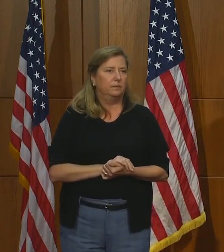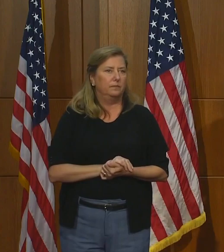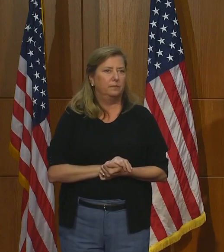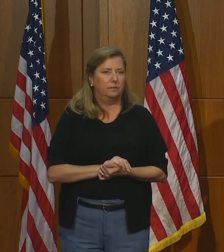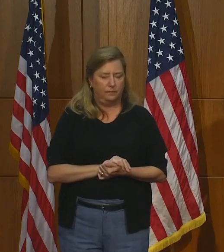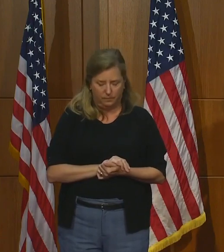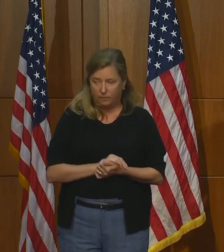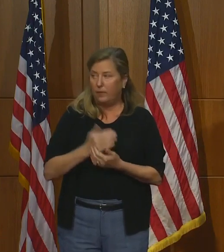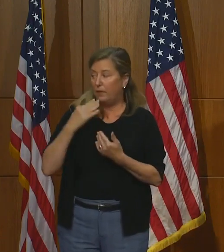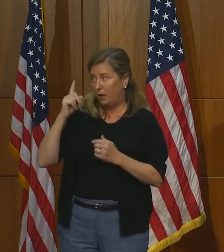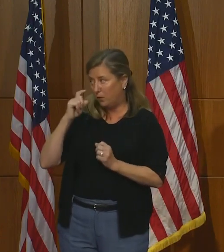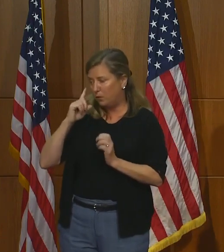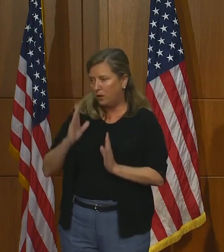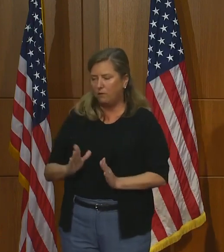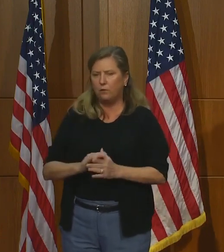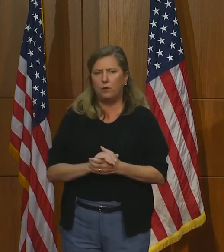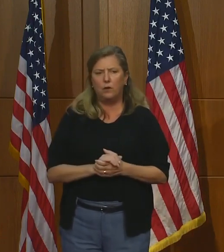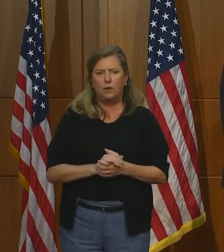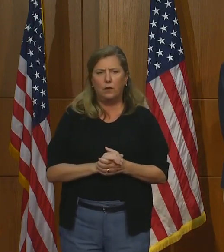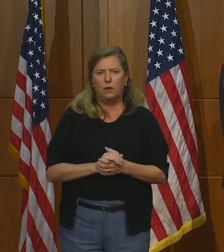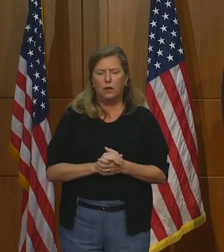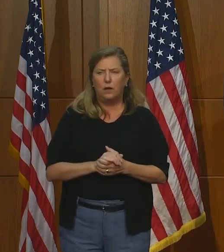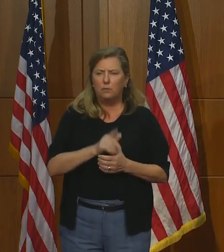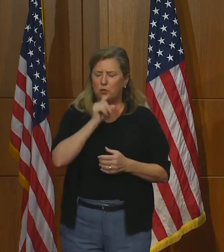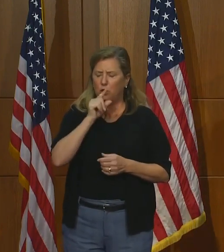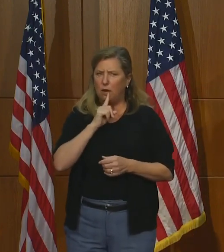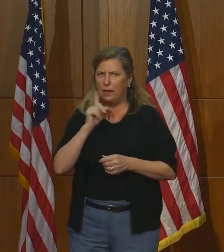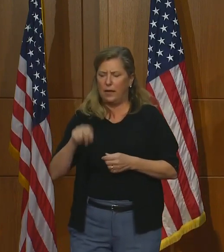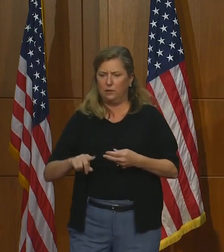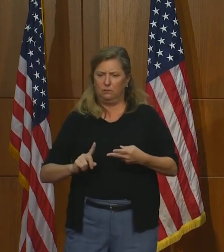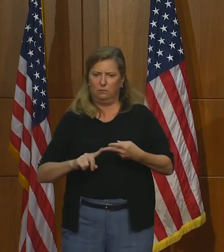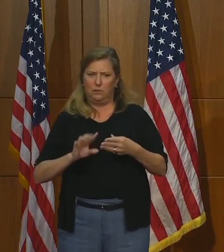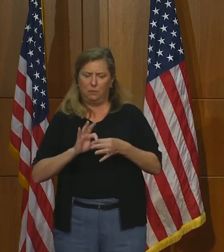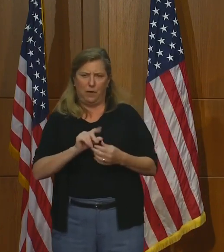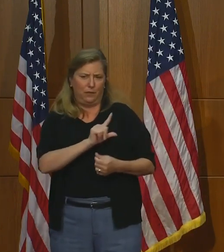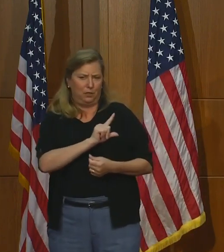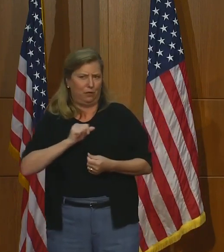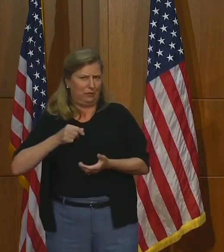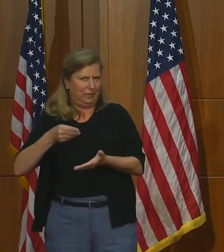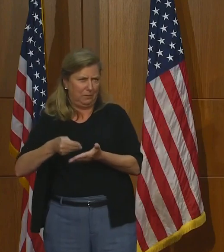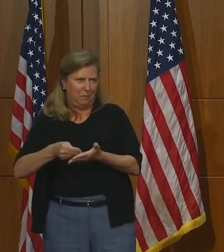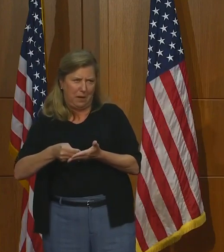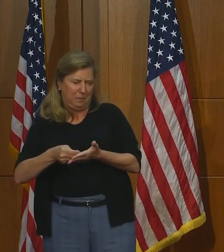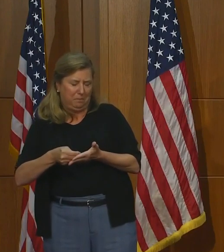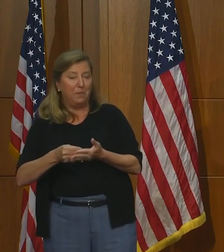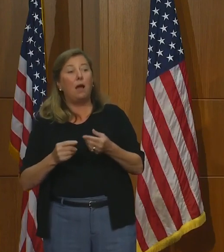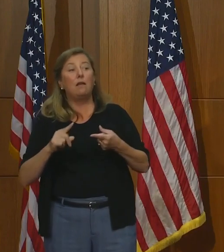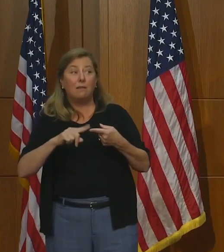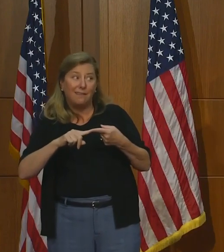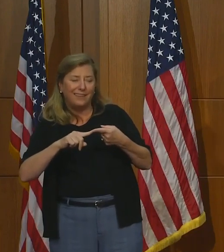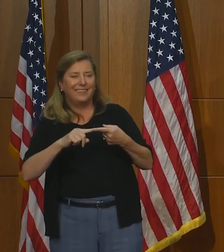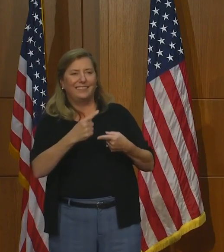THANKS. I THANK YOU GOVERNOR. I'M NOT SURE I CAN ANSWER THE